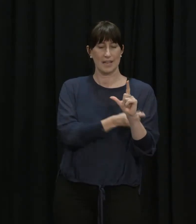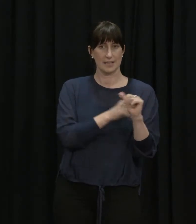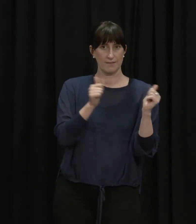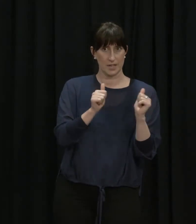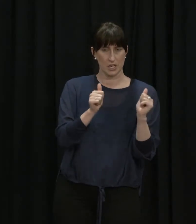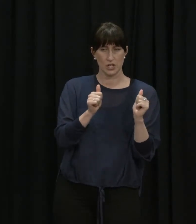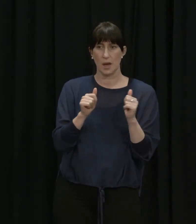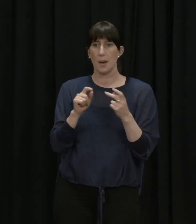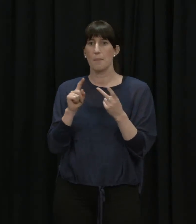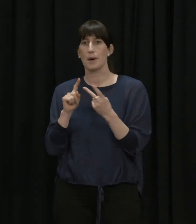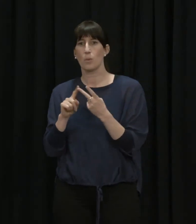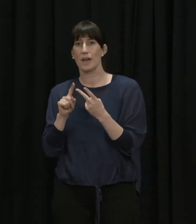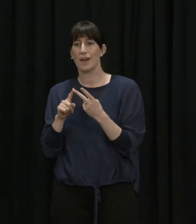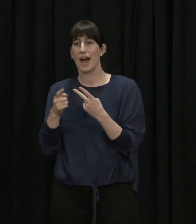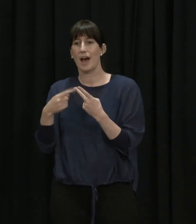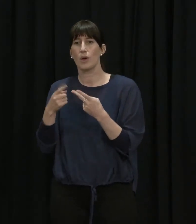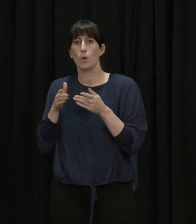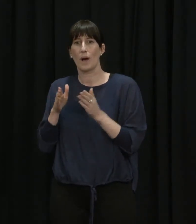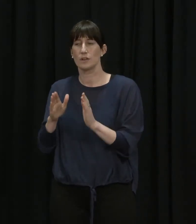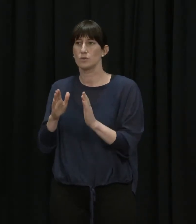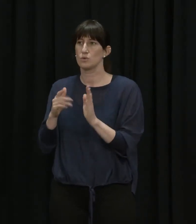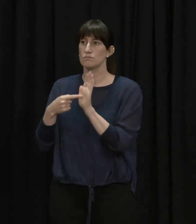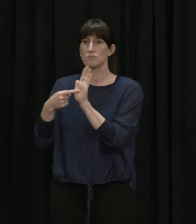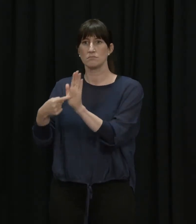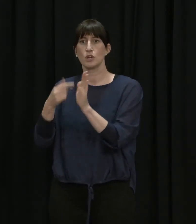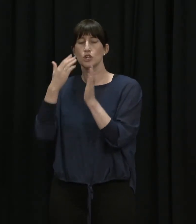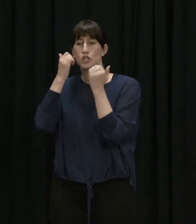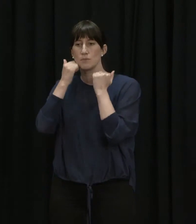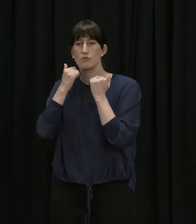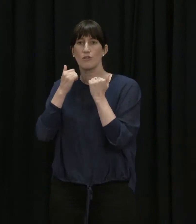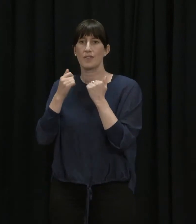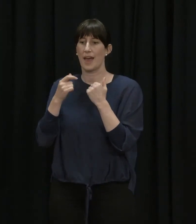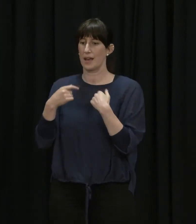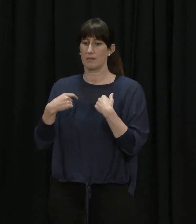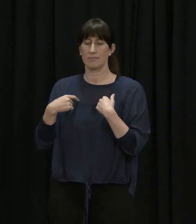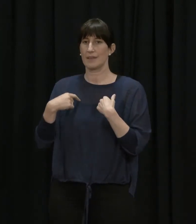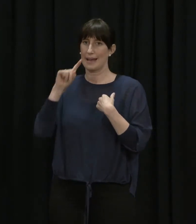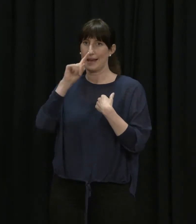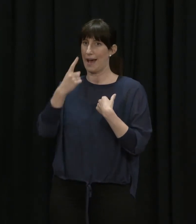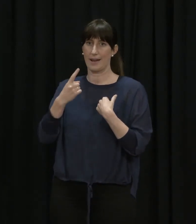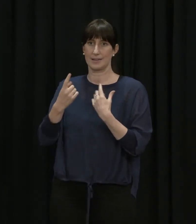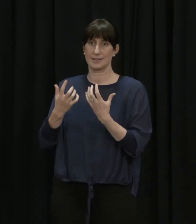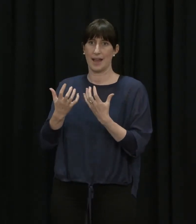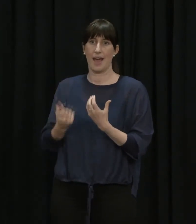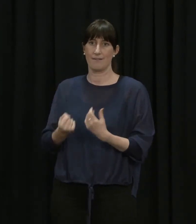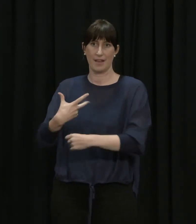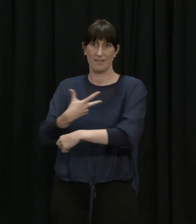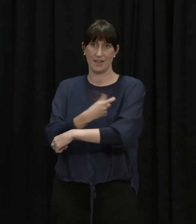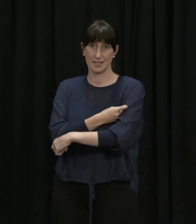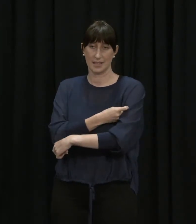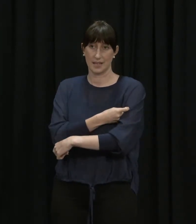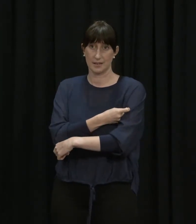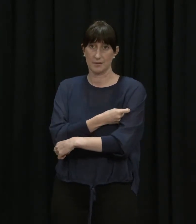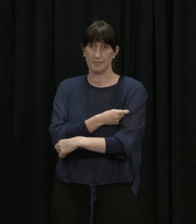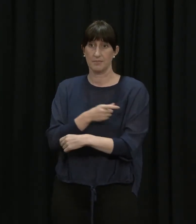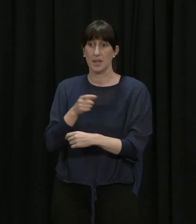process for vaccination. As part of the work on vaccine mandates and vaccine certificates, we are establishing a central process